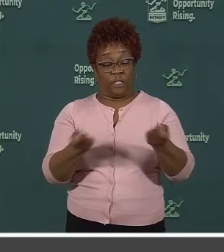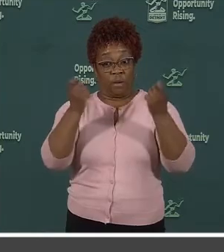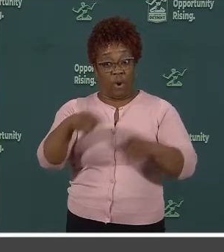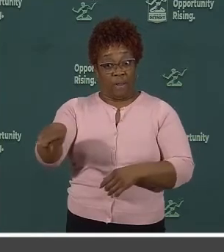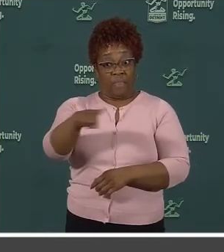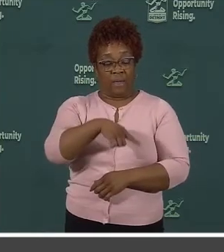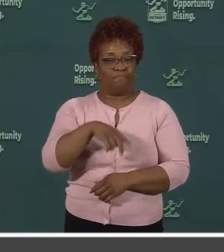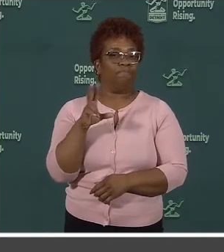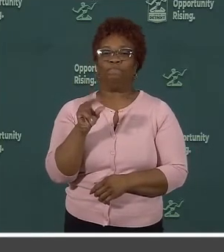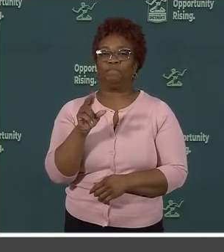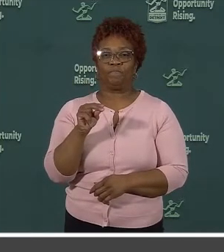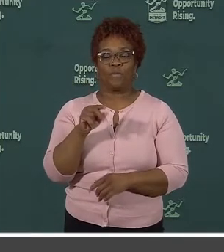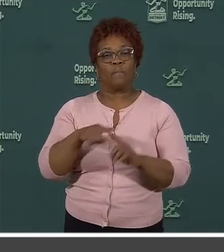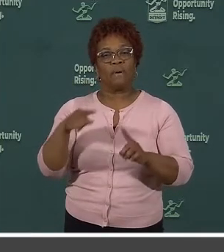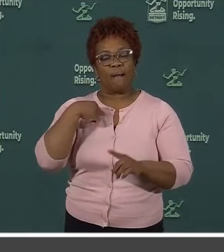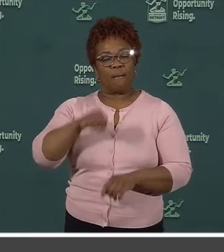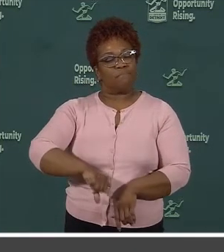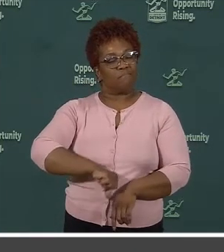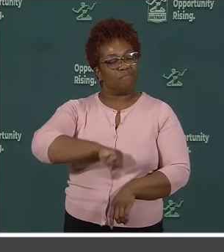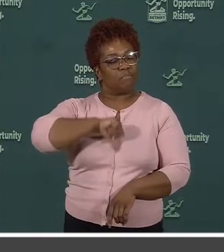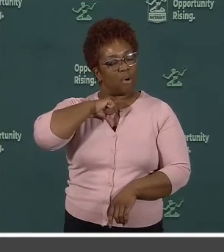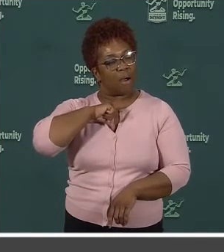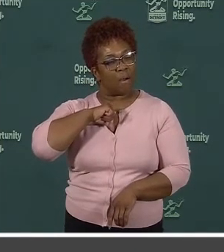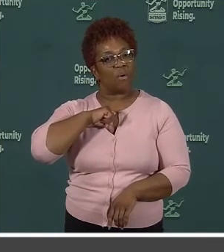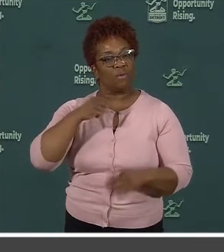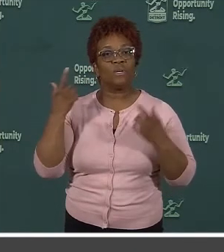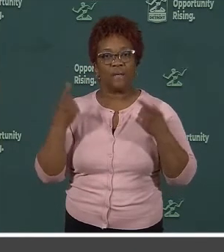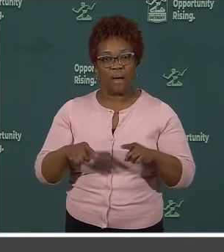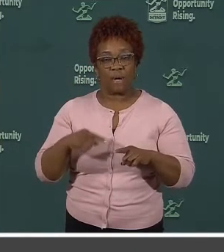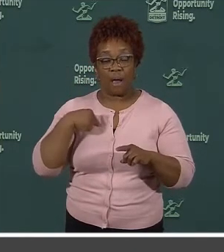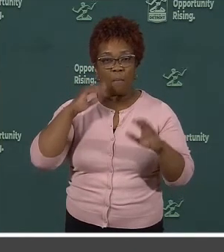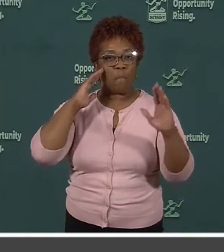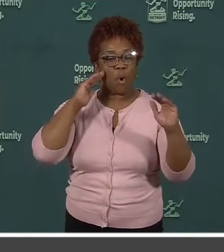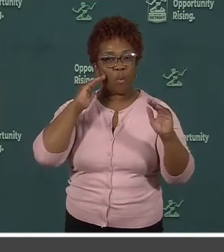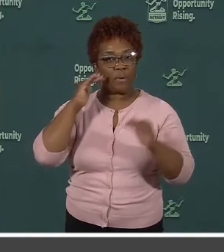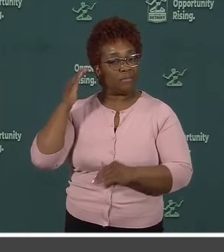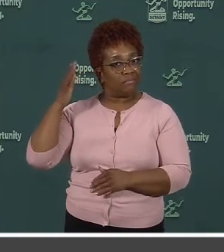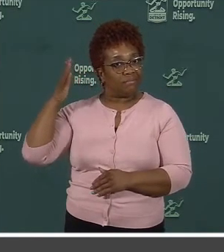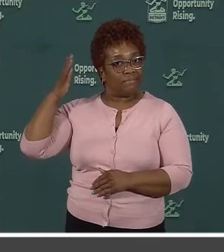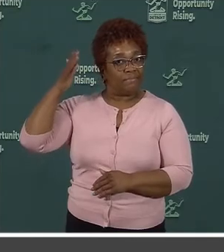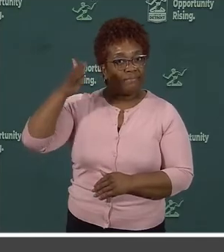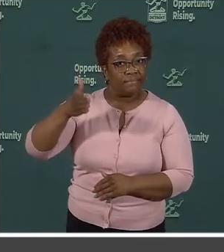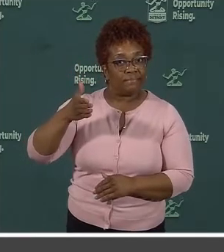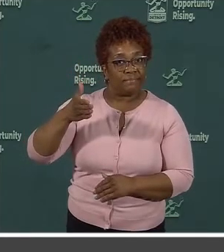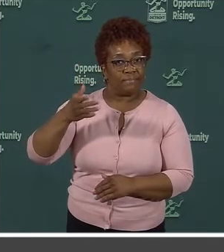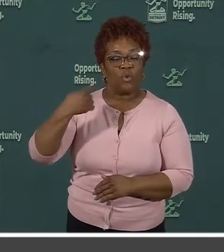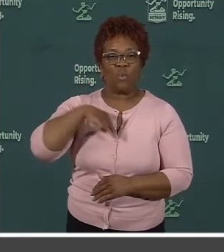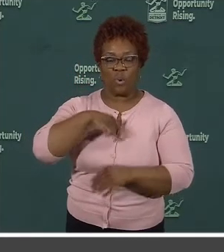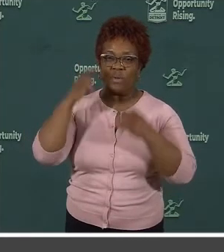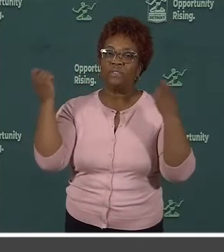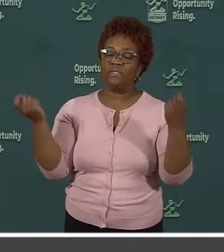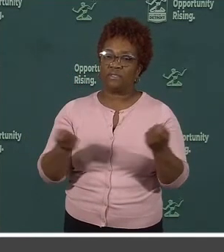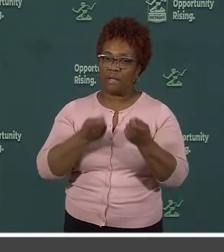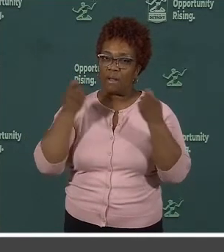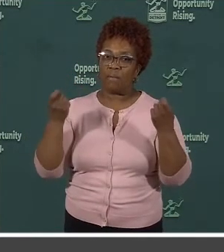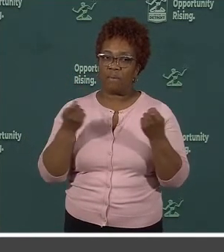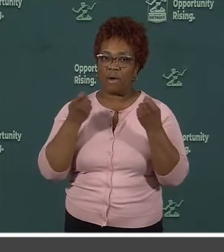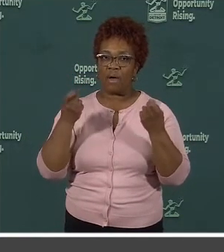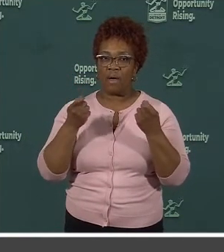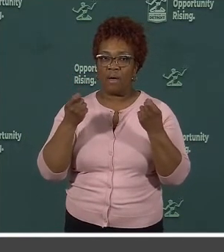HAPPENING AND I'M HOPING IN THE COMING YEAR THAT WE WILL CELEBRATE ALL THE AMAZING WORK THAT THE FOLKS IN THIS